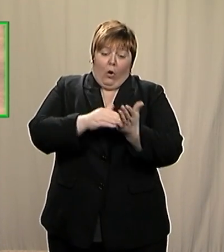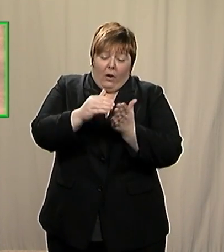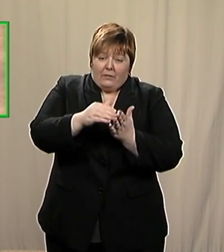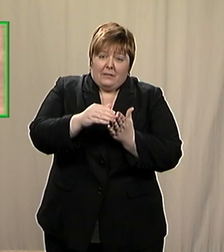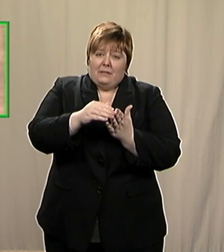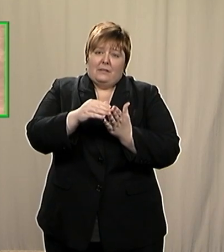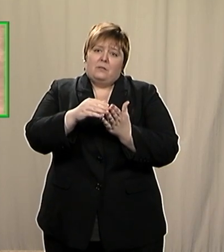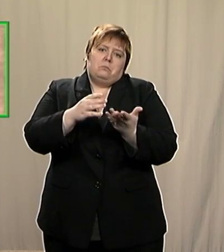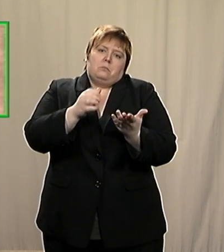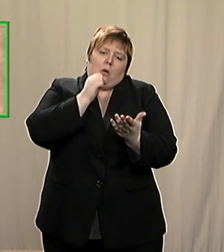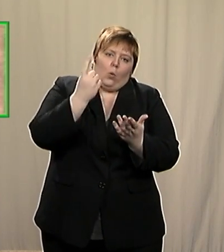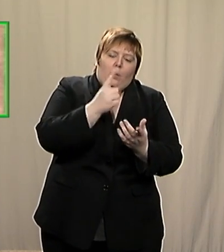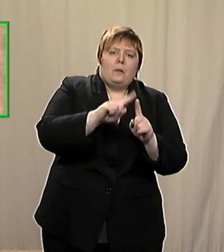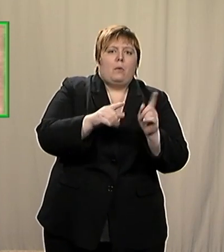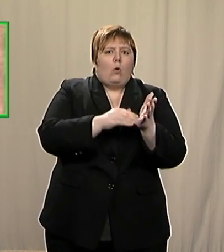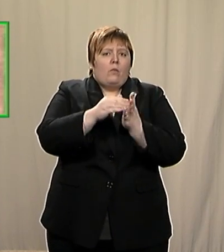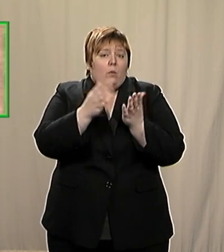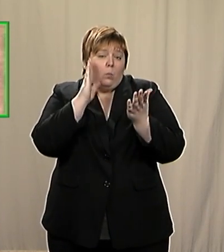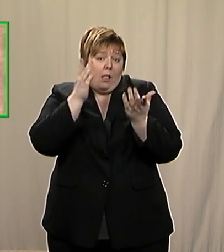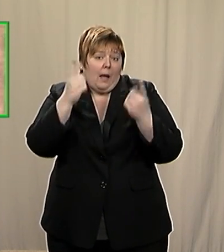instead of performing this triad,